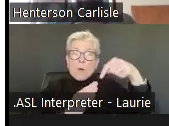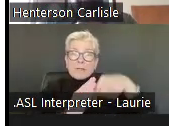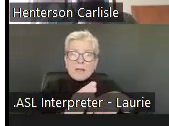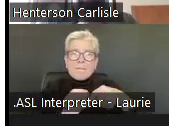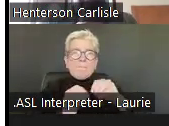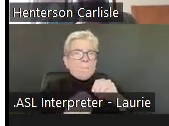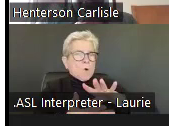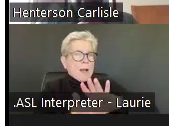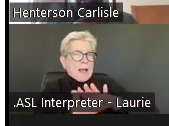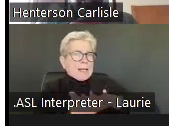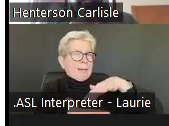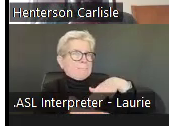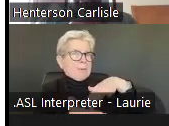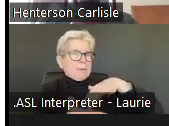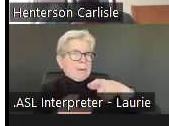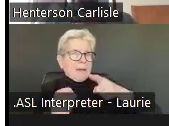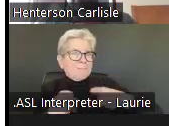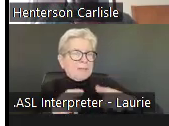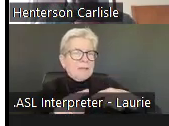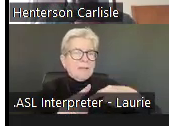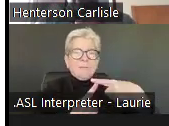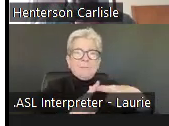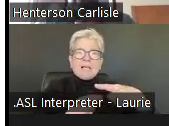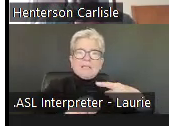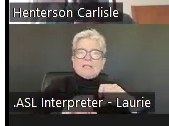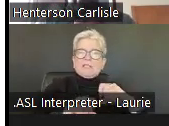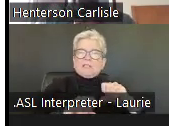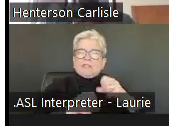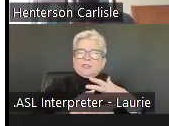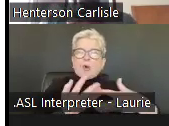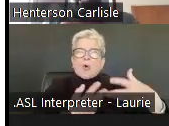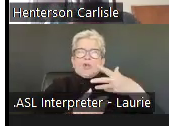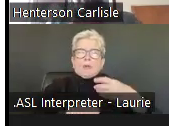on. There's also that social emotional learning but that's where we have,